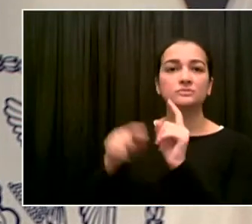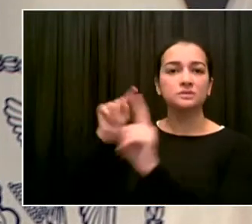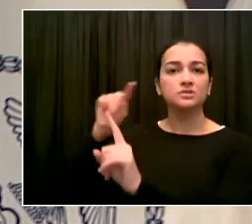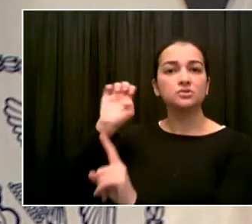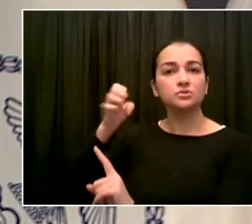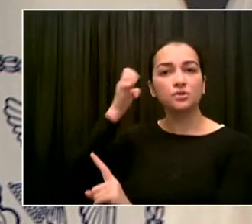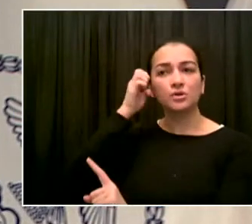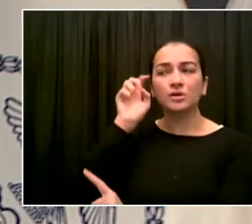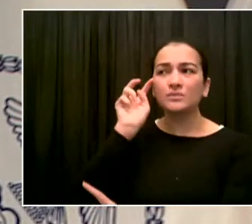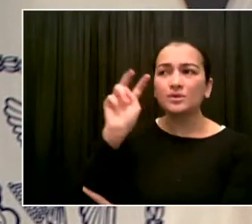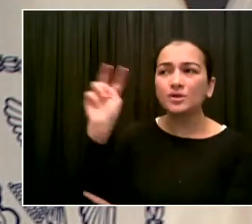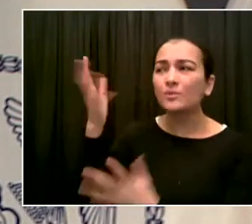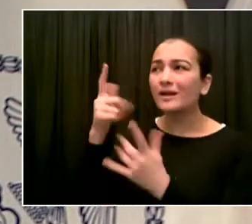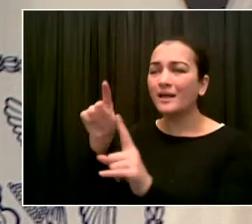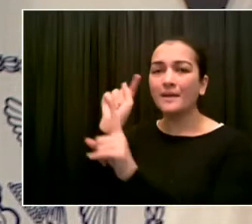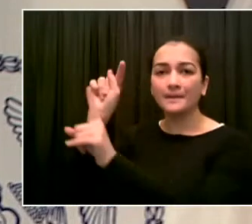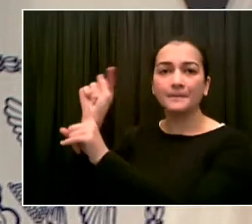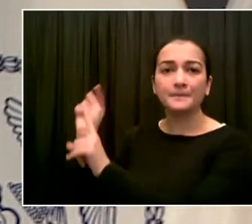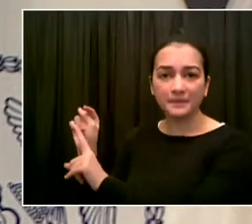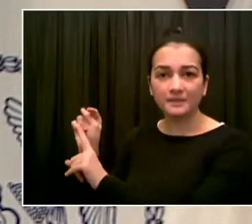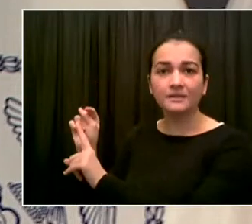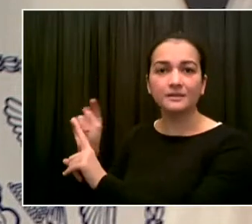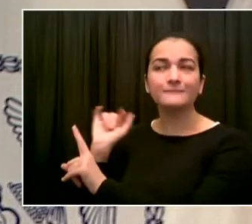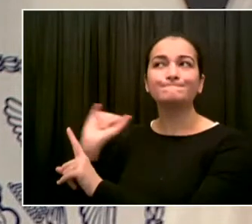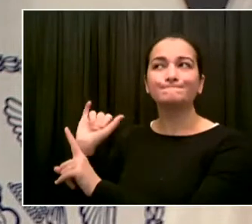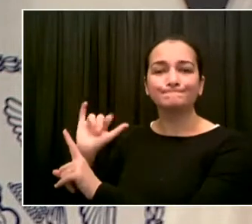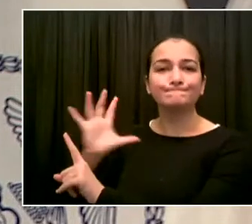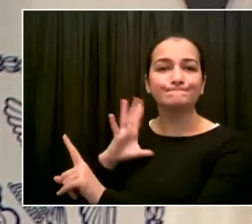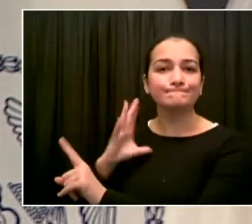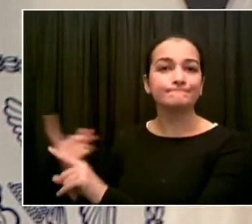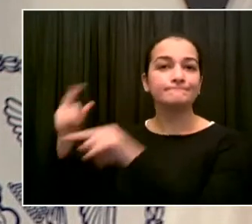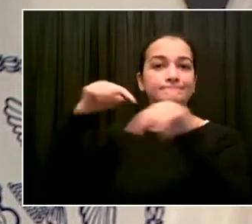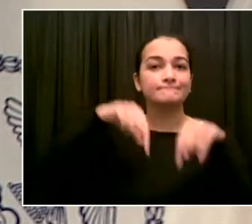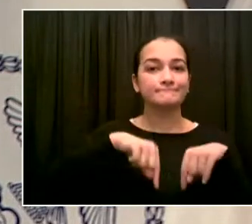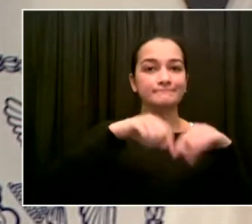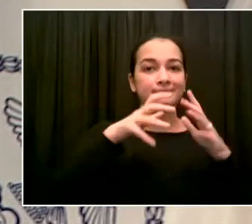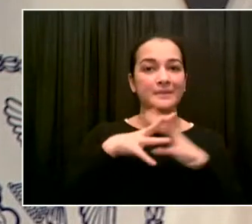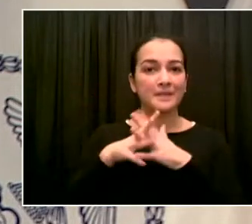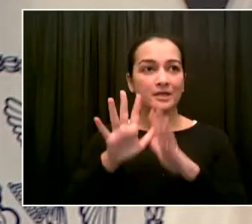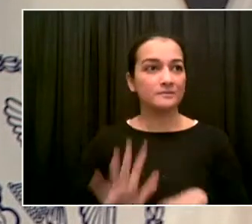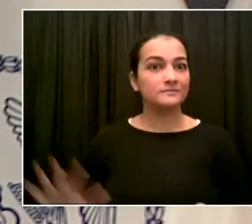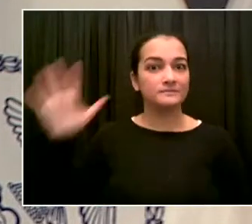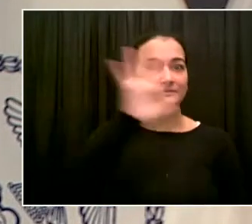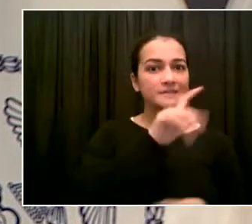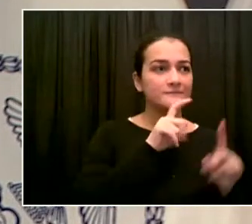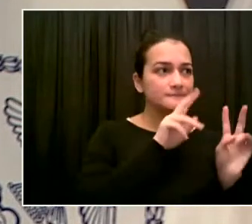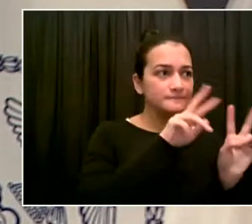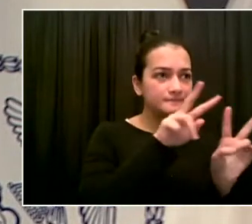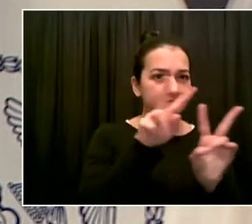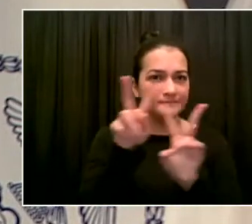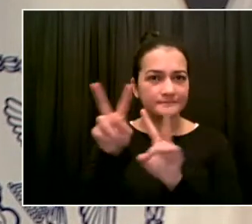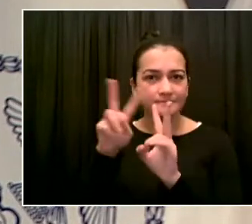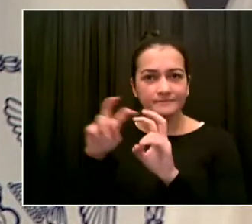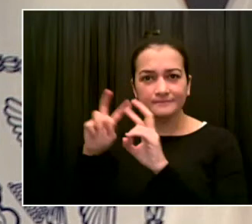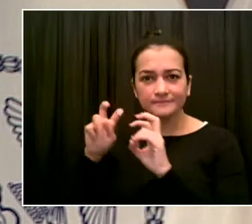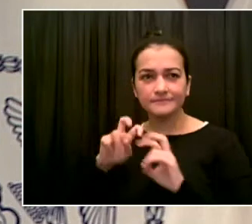IN PARTS OF EUROPE. WE HAVWE ATH C CAREFULLY WHAT'S HAPPENING AROUND THE COUNTRY. WE HAVE HAD THIS